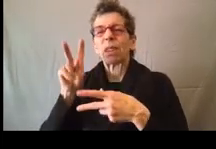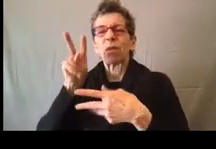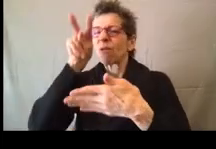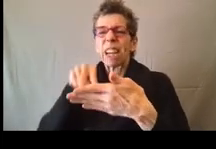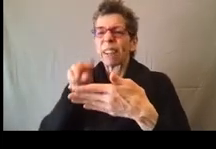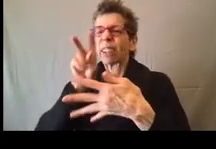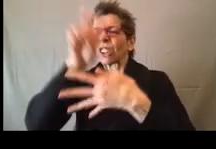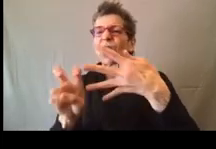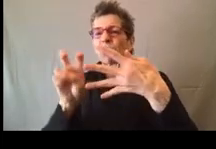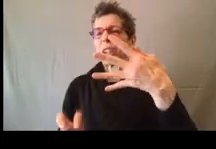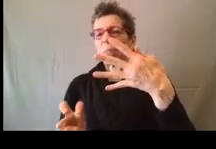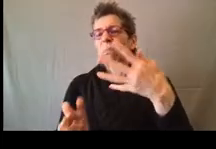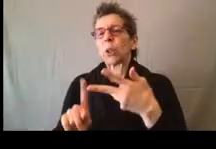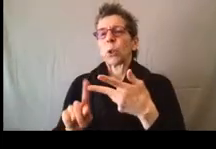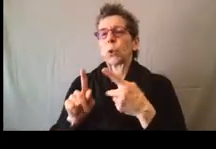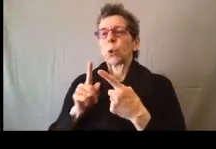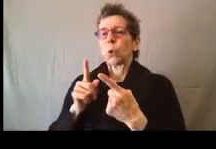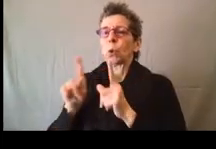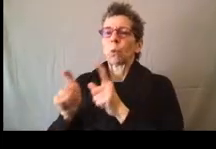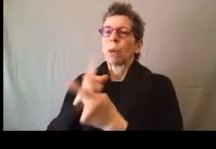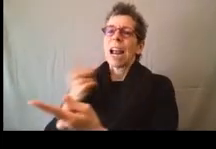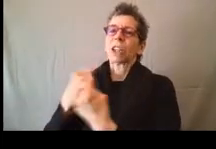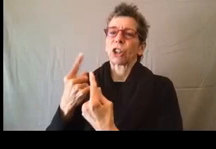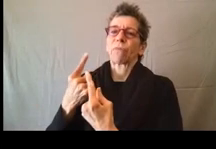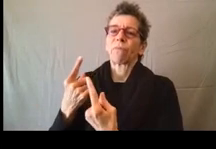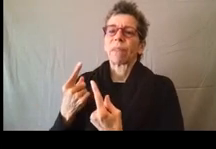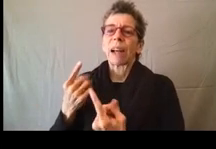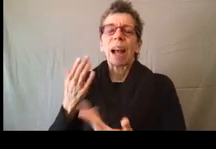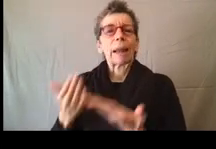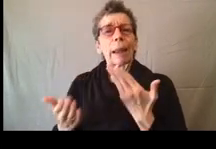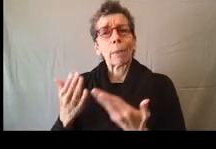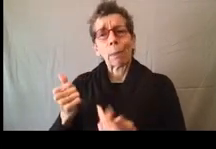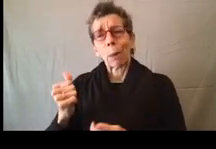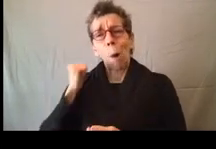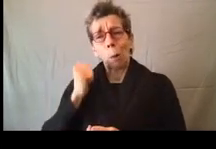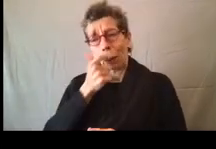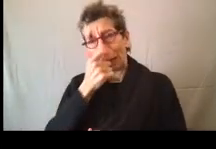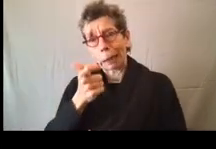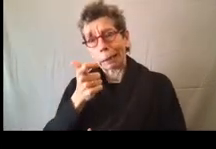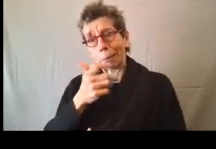into the survey or and people probably won't want to watch a video when they are already